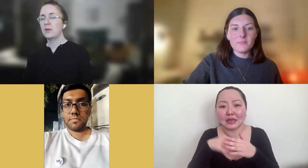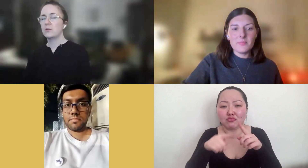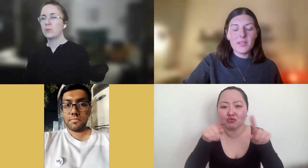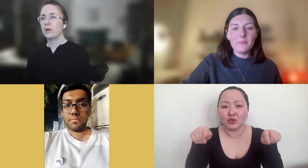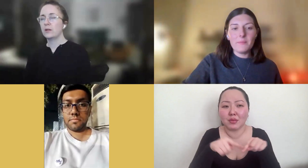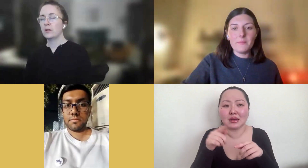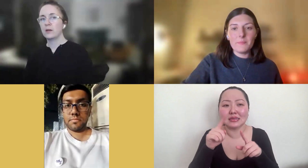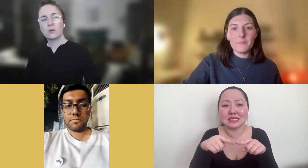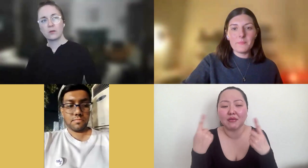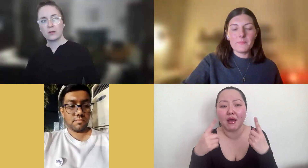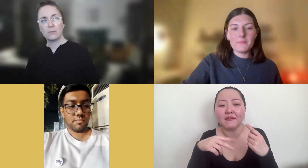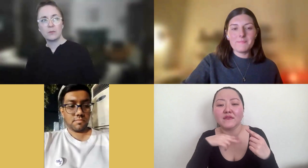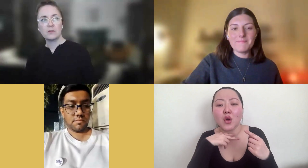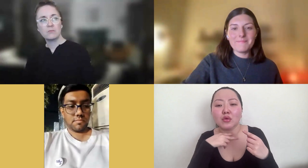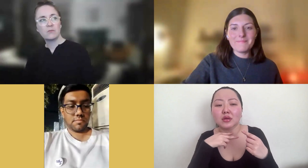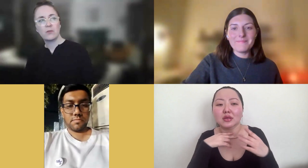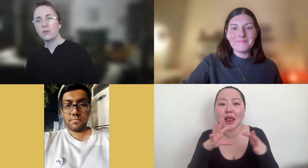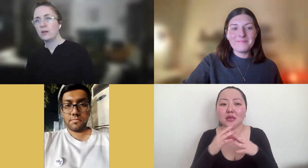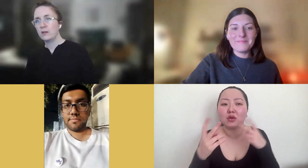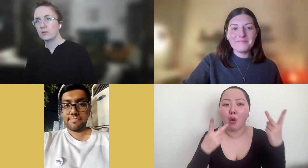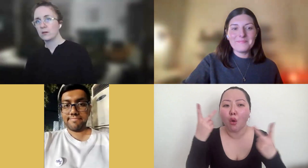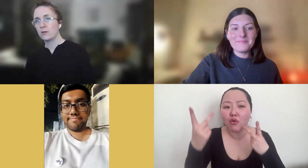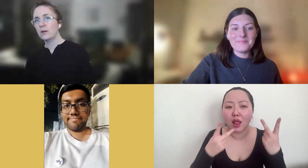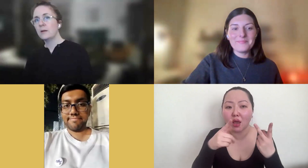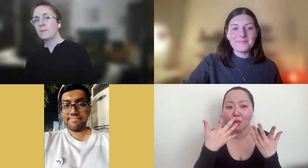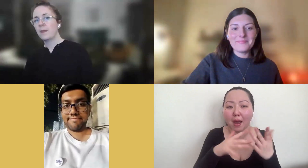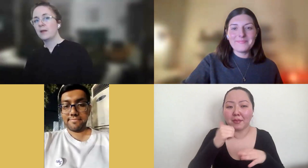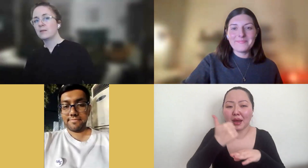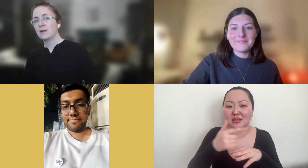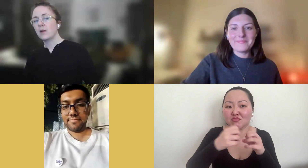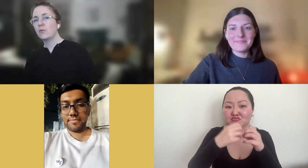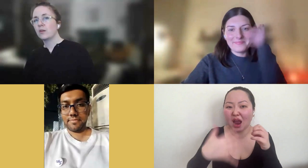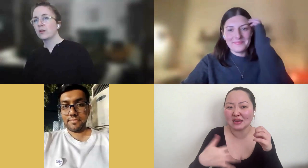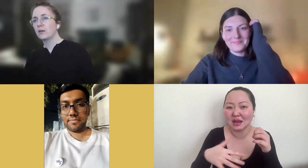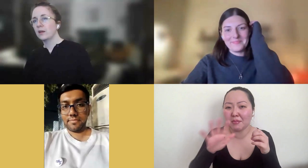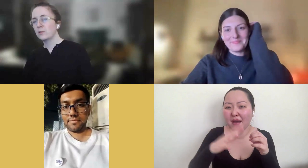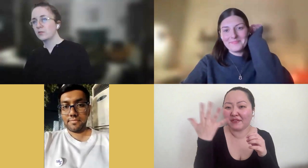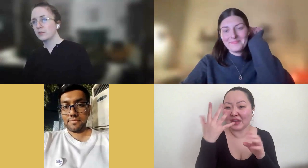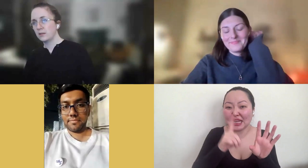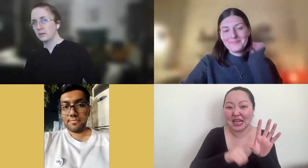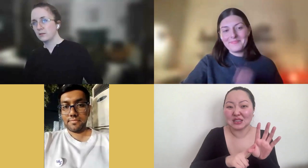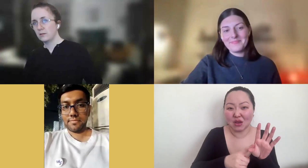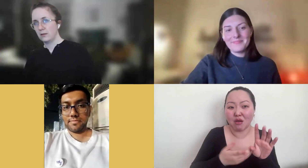and it was in Brighton, probably about 15 years ago. I was looking at the exhibition attendance